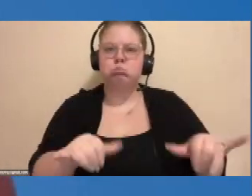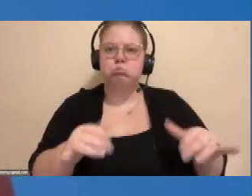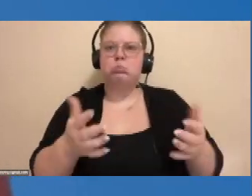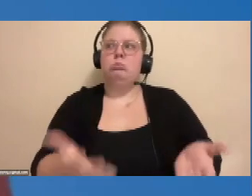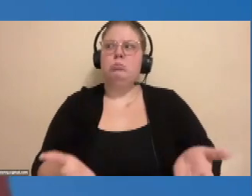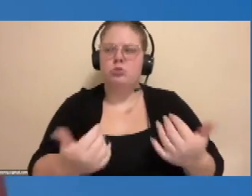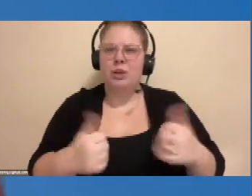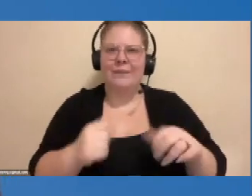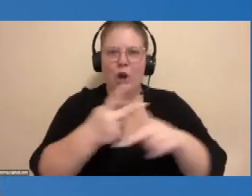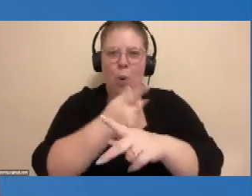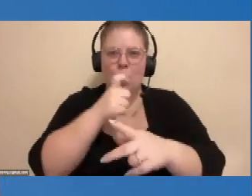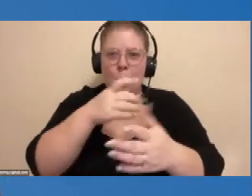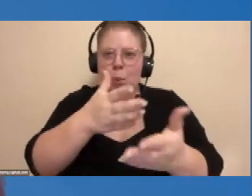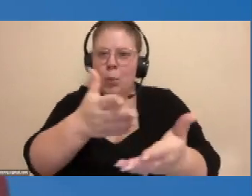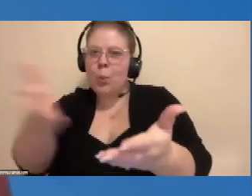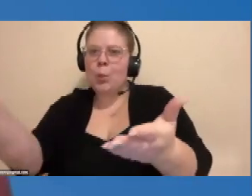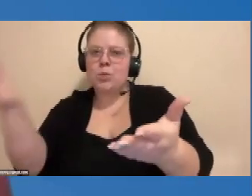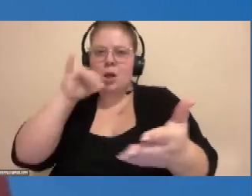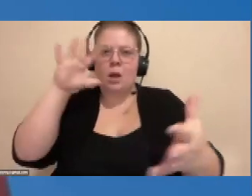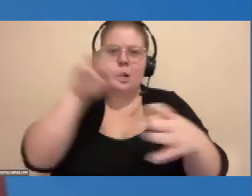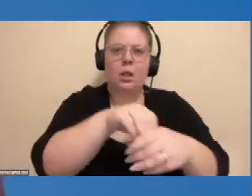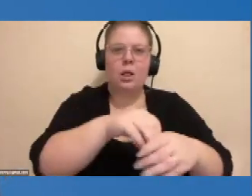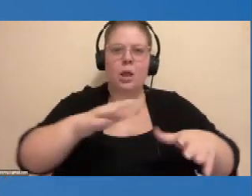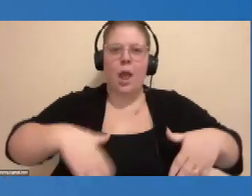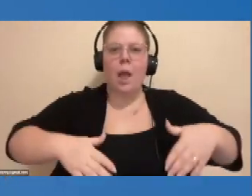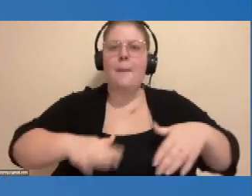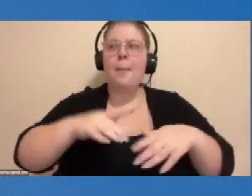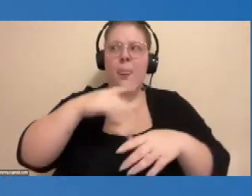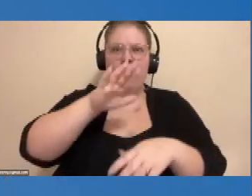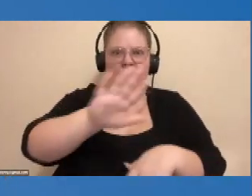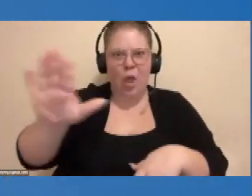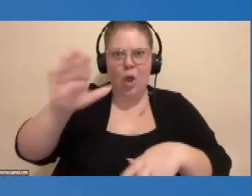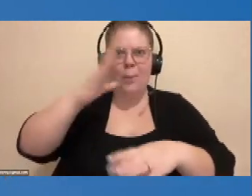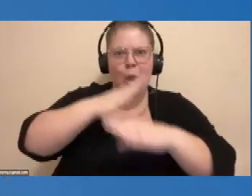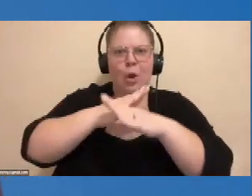who they are and what are their barriers to access.